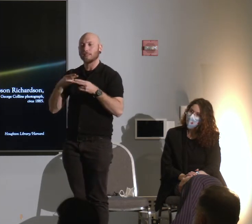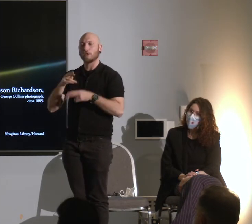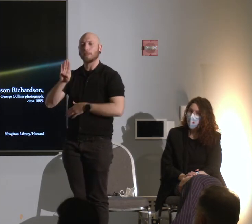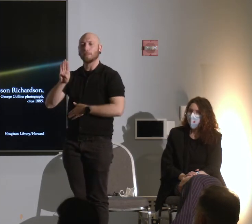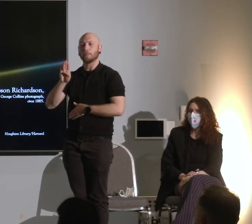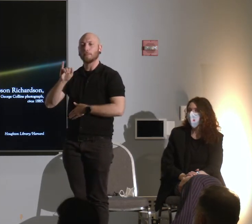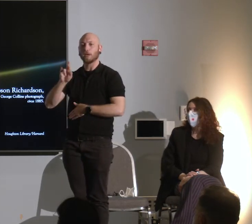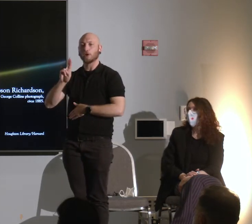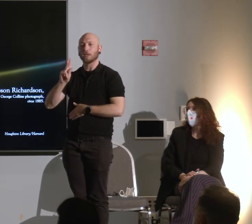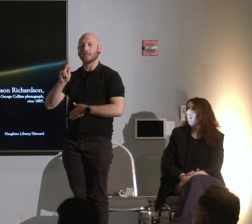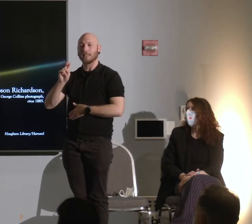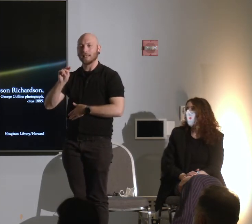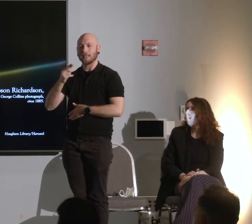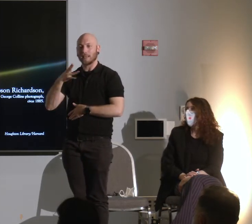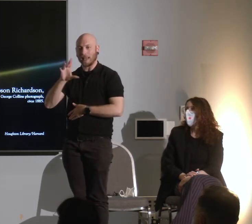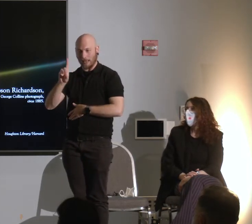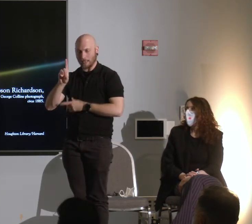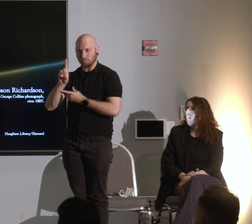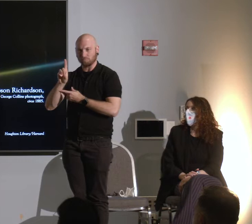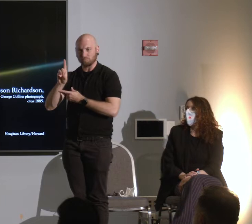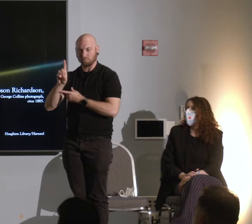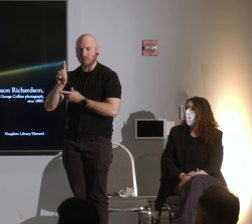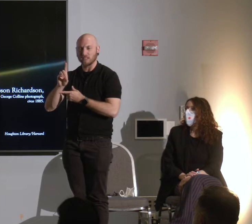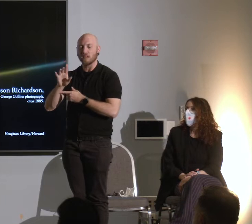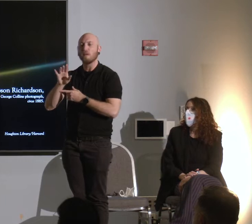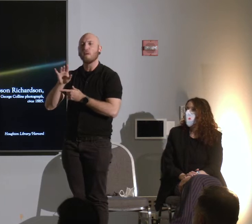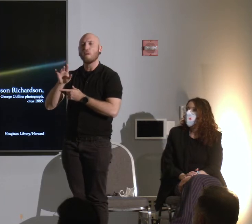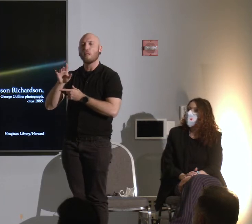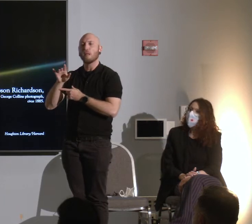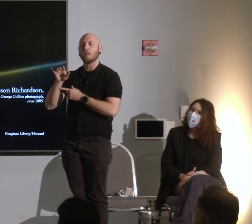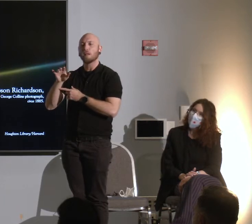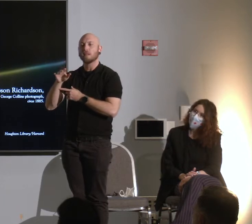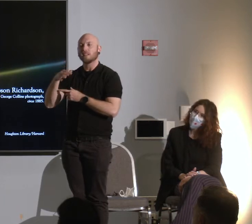It's immediately across the Mersey from Liverpool.